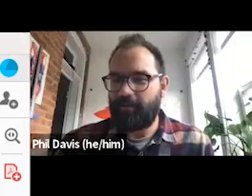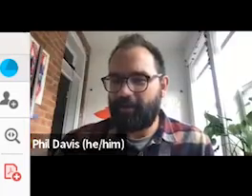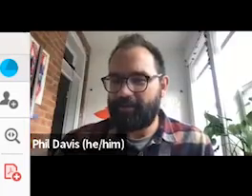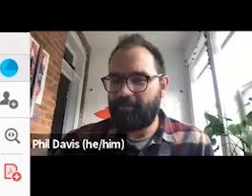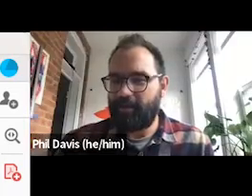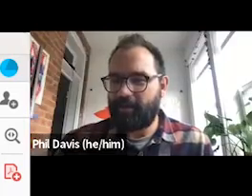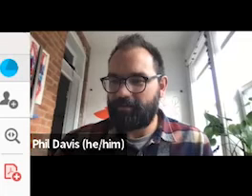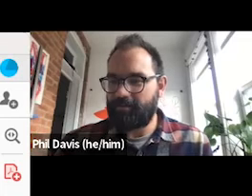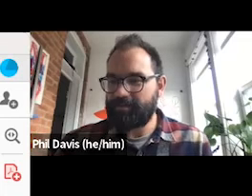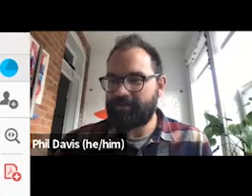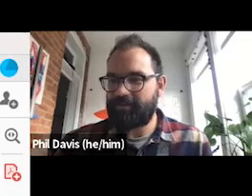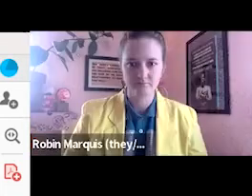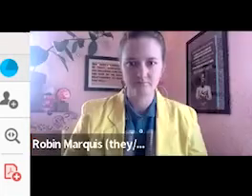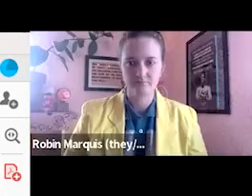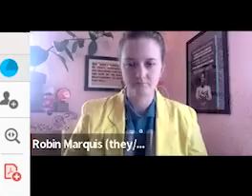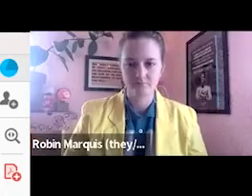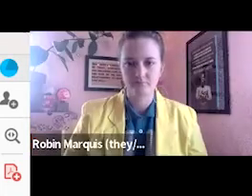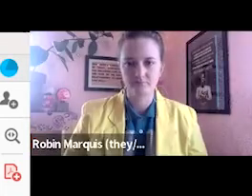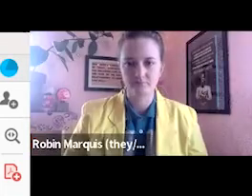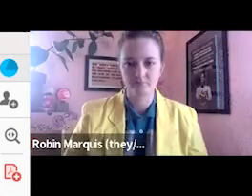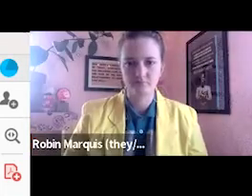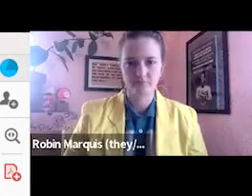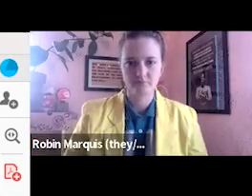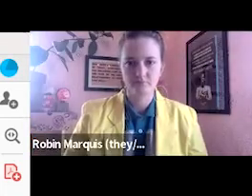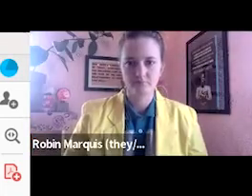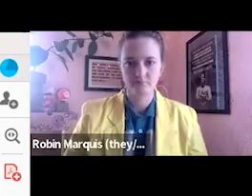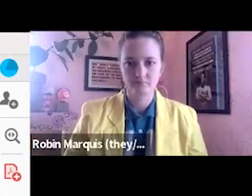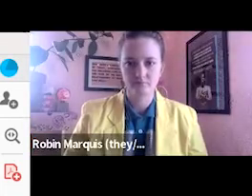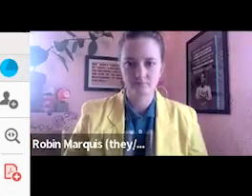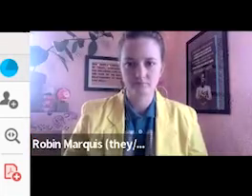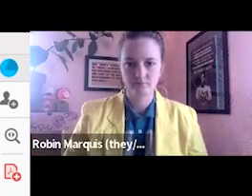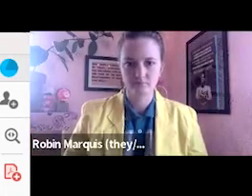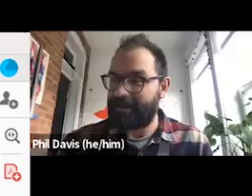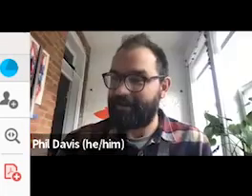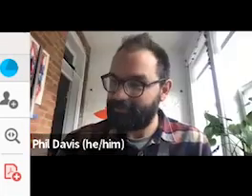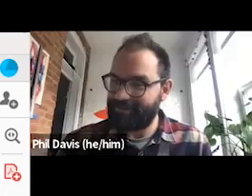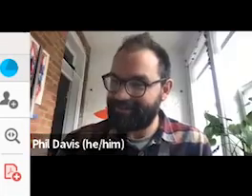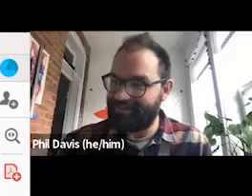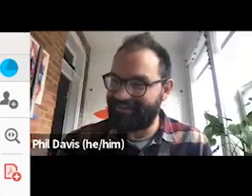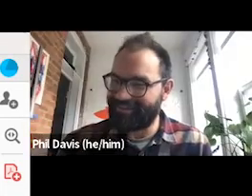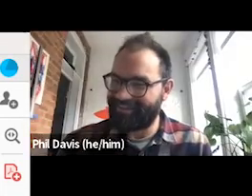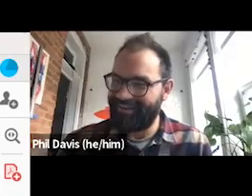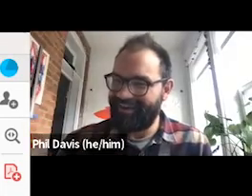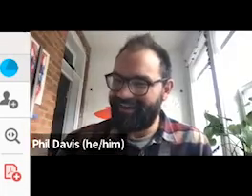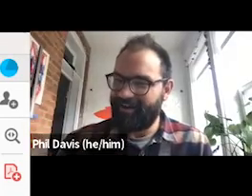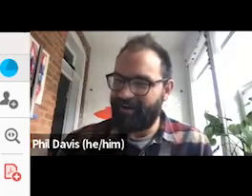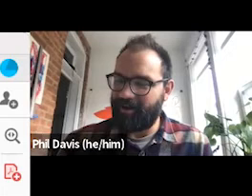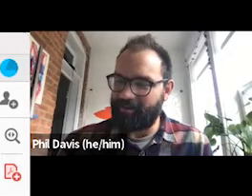We applied to many others and there was, Grit Fund was great because they had a template.